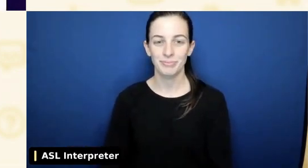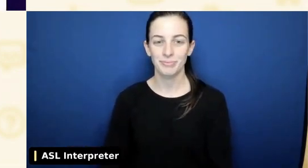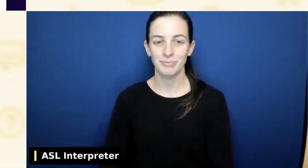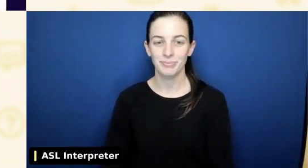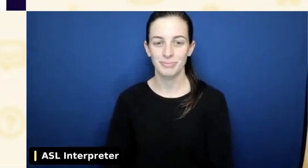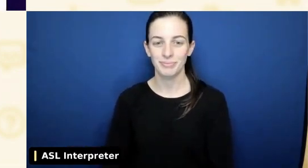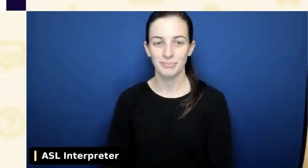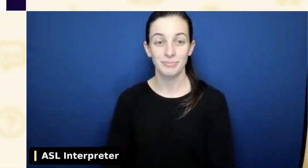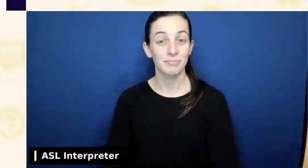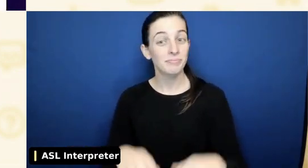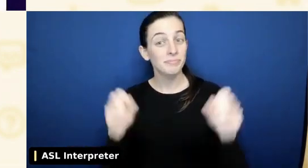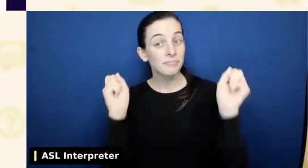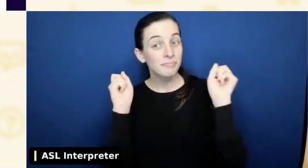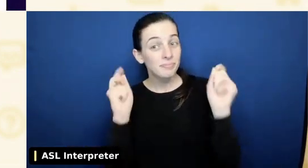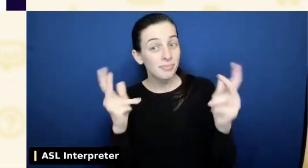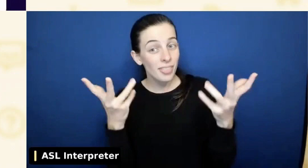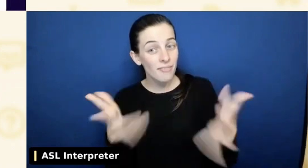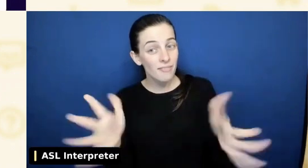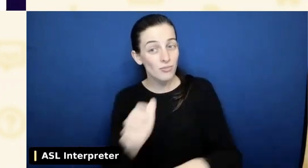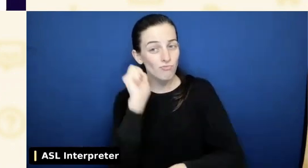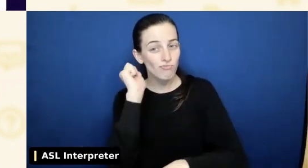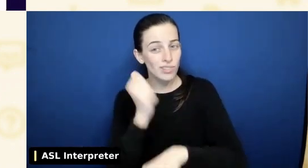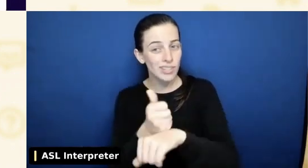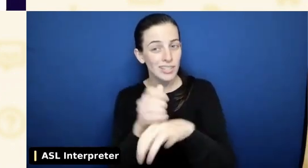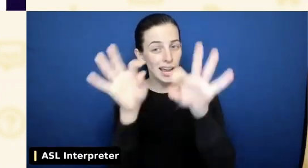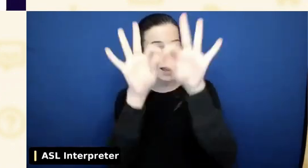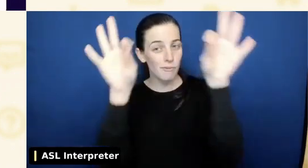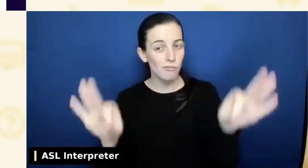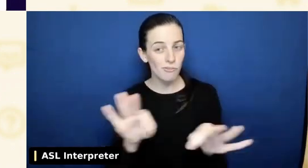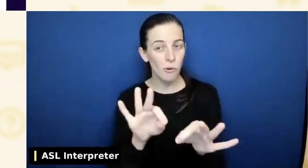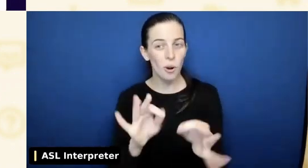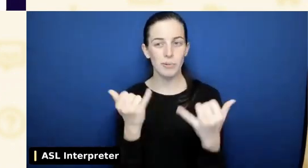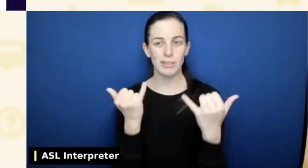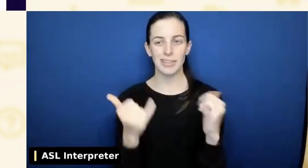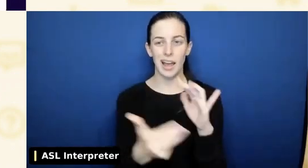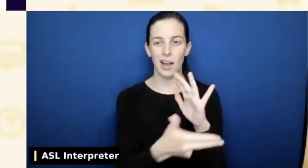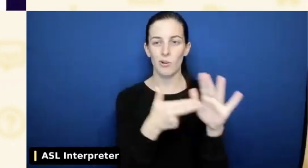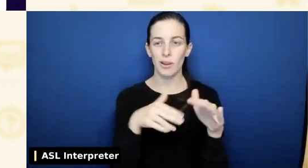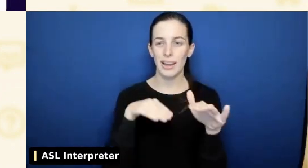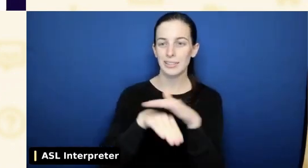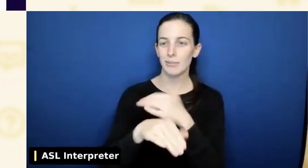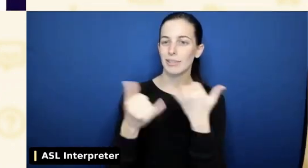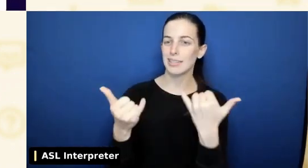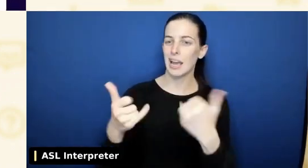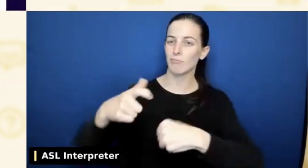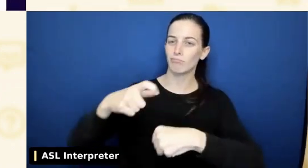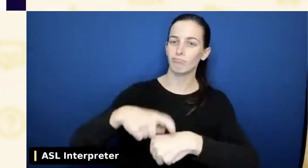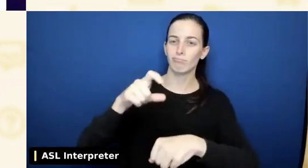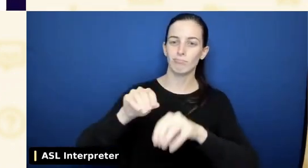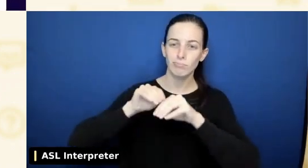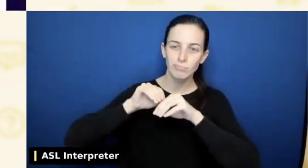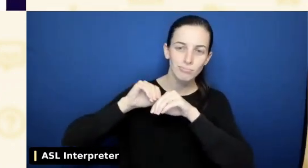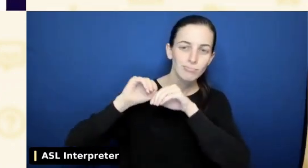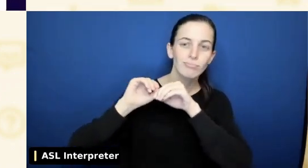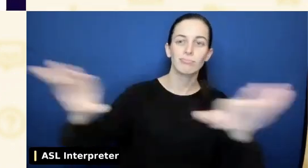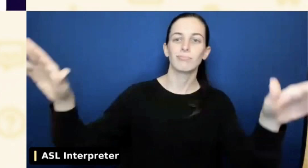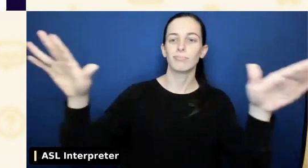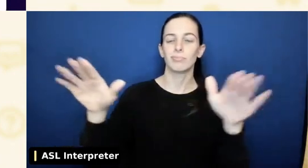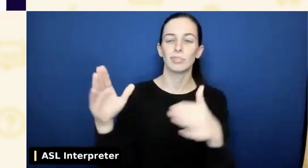Okay, we've set up our form to be accessible. So now it's time to share it with the world. So I'm going to click embed, I'm going to create a new page.